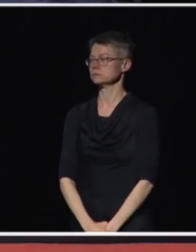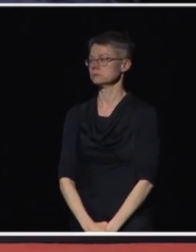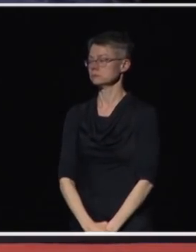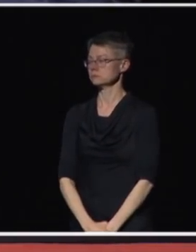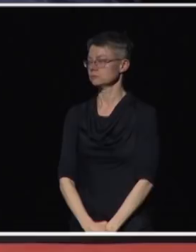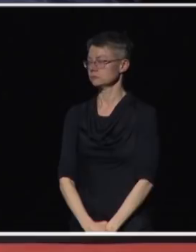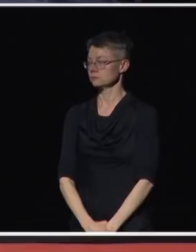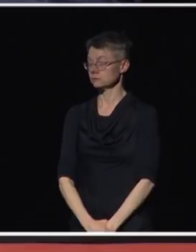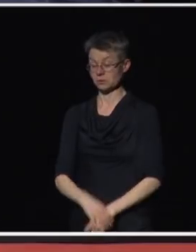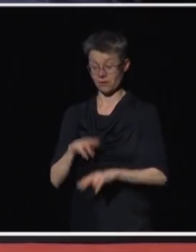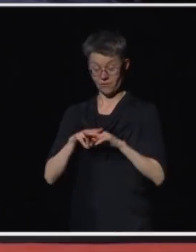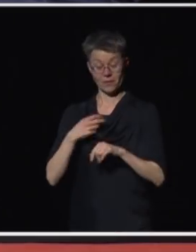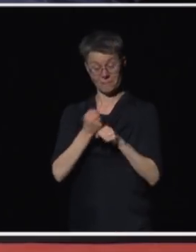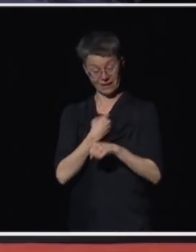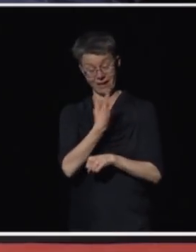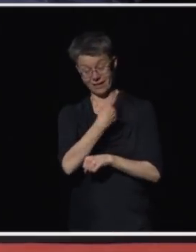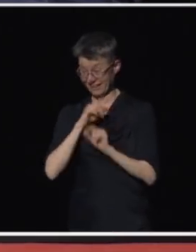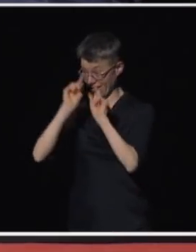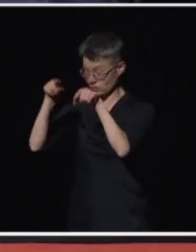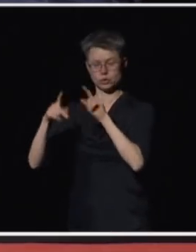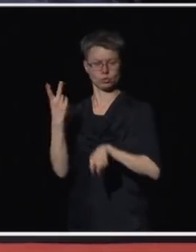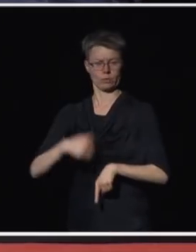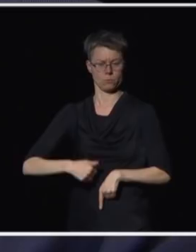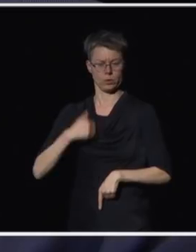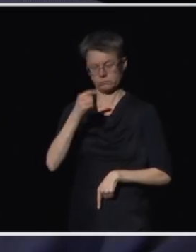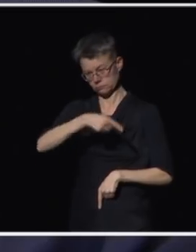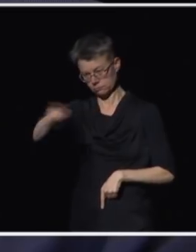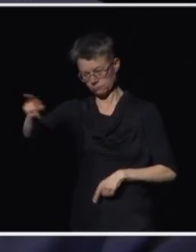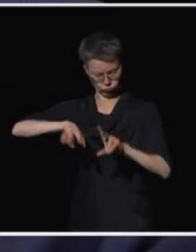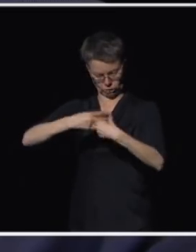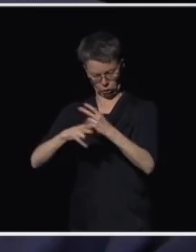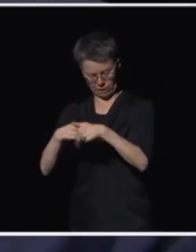So my dad made us go outside. It was like two in the morning. He made us go outside and wrestle. And then he went to bed.